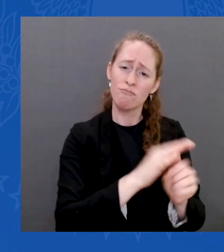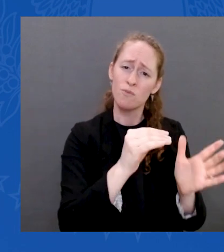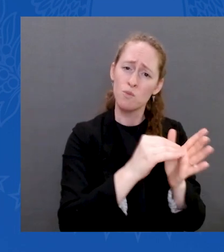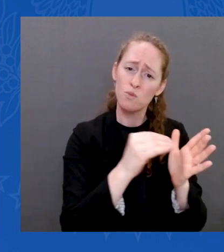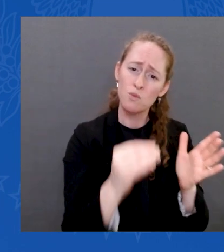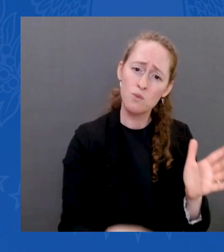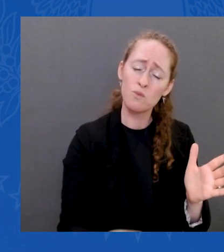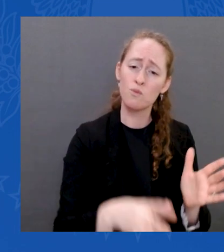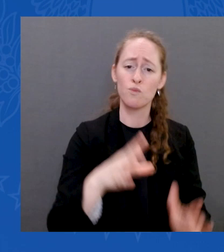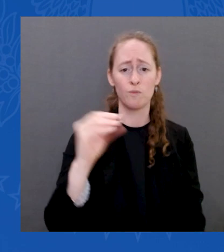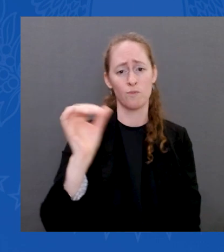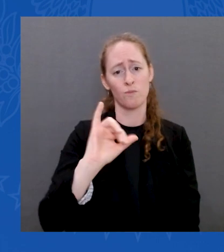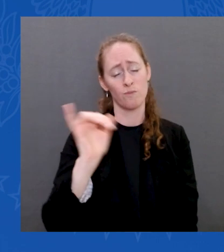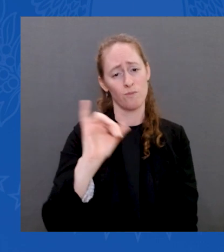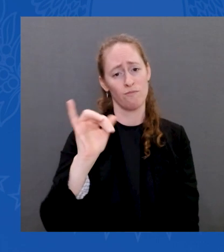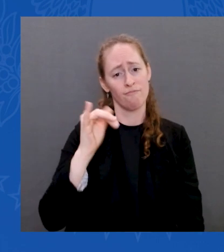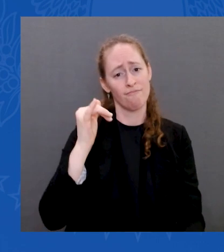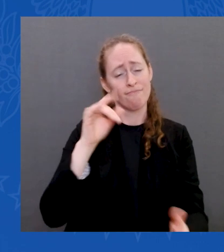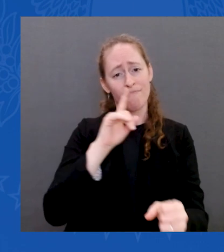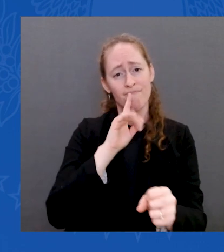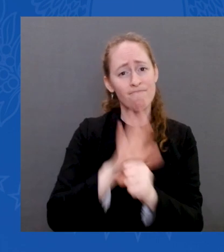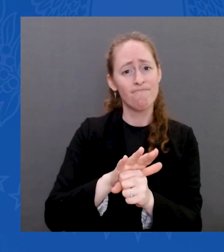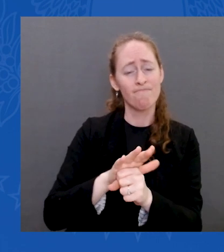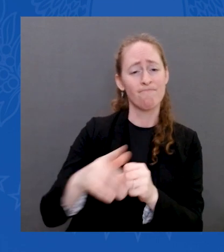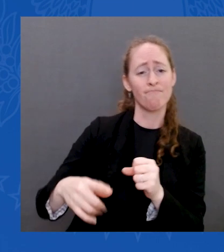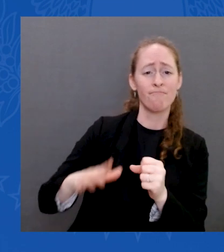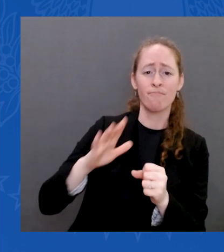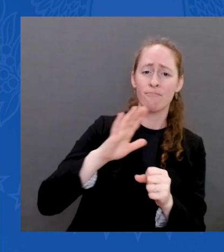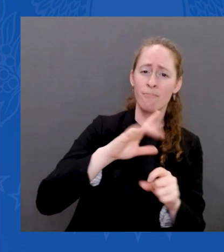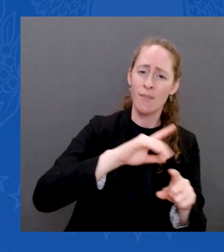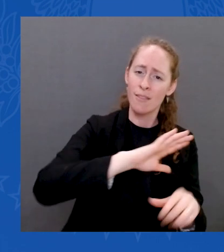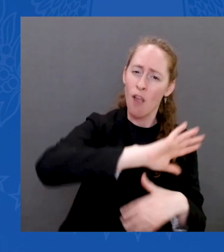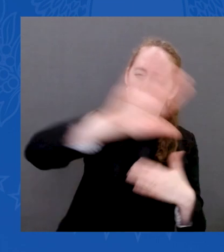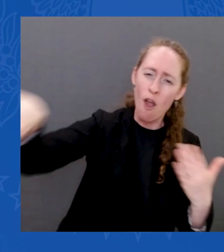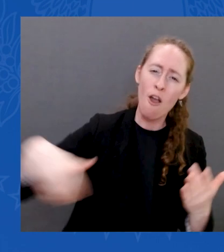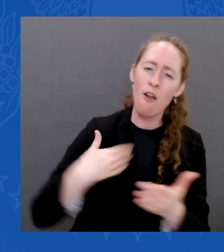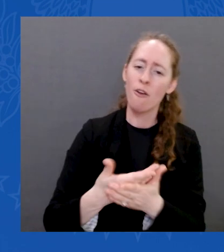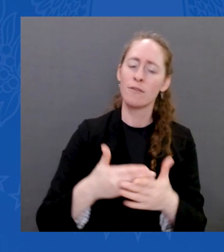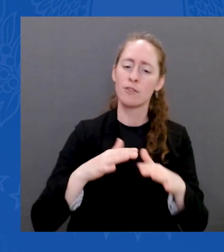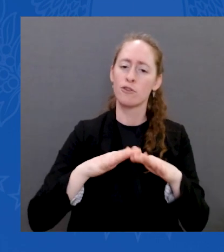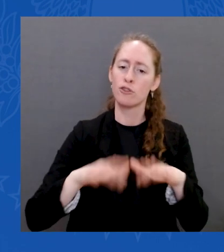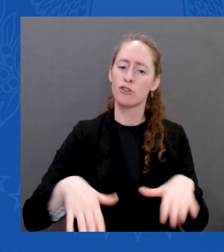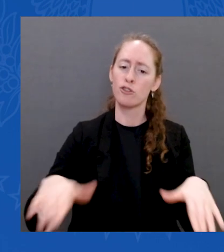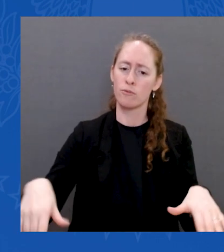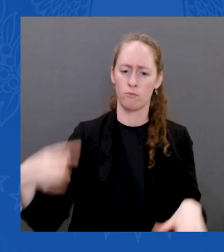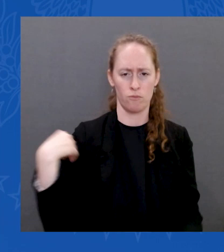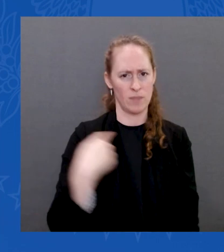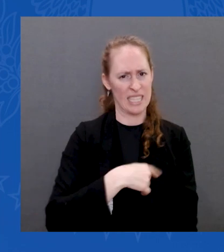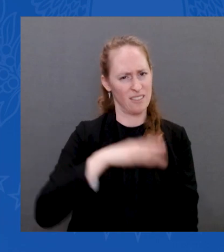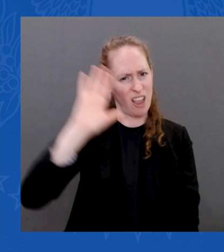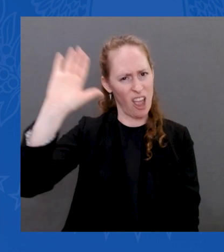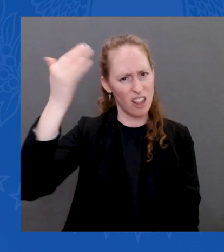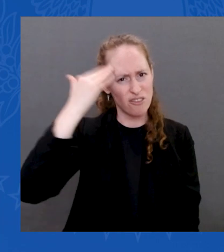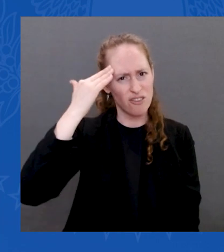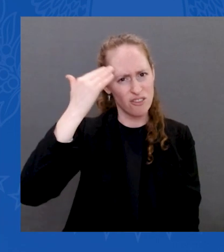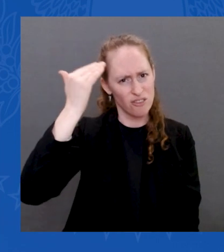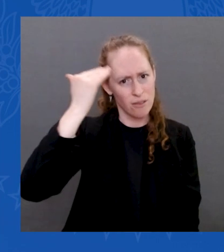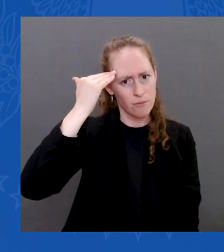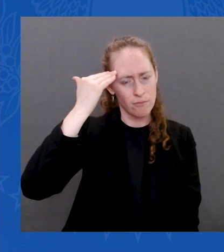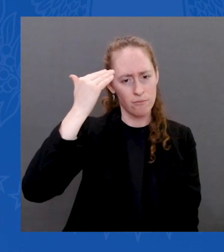And the reason you're the Teachers of the Year is because you recognize that. They're not somebody else's children; they're like yours when they're in the classroom.